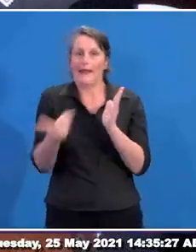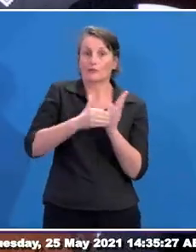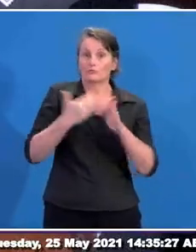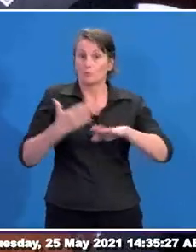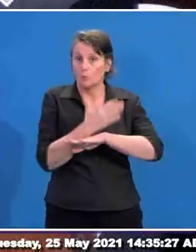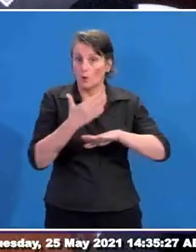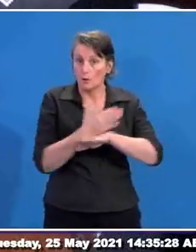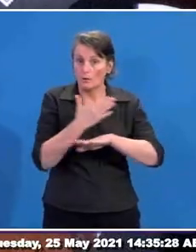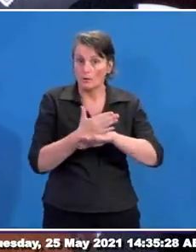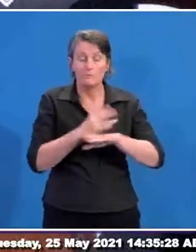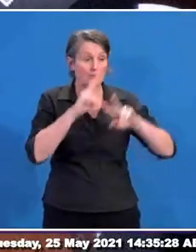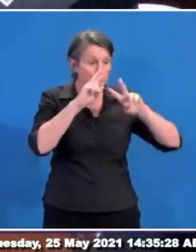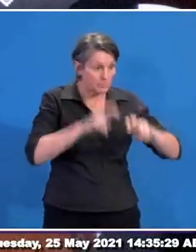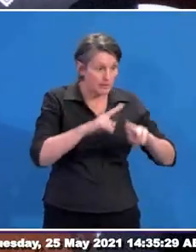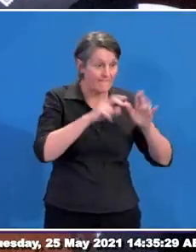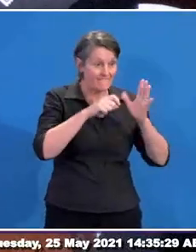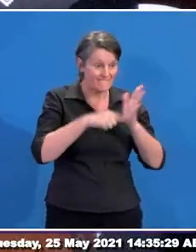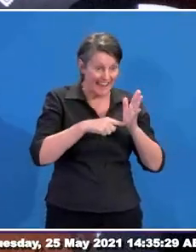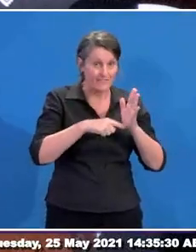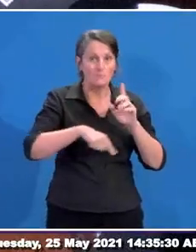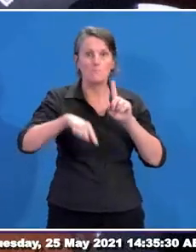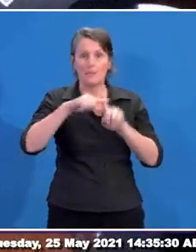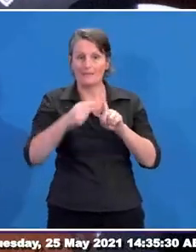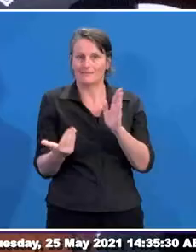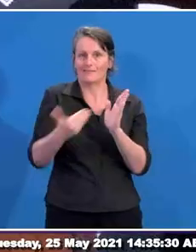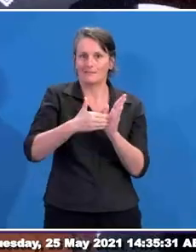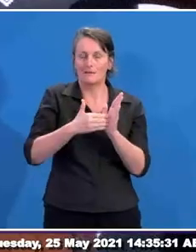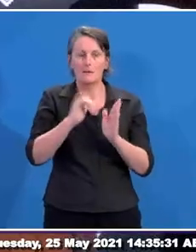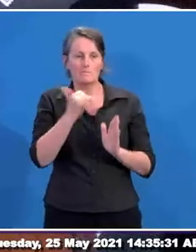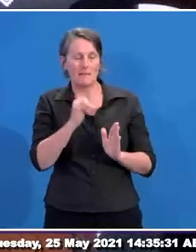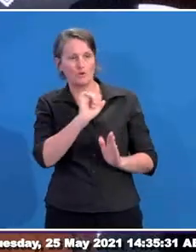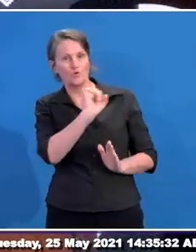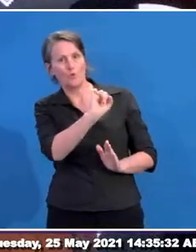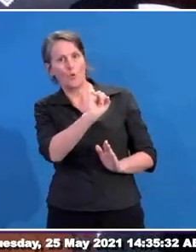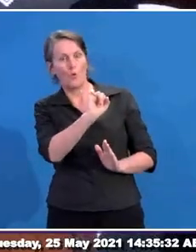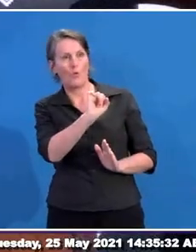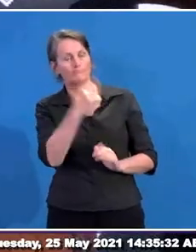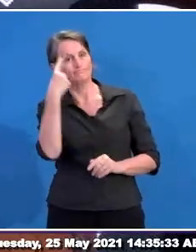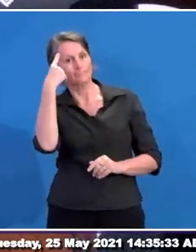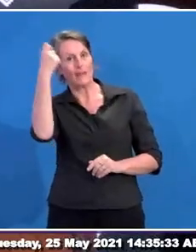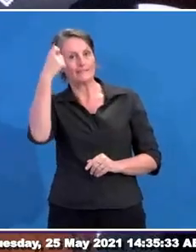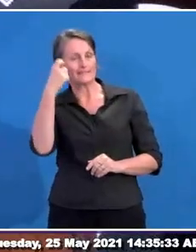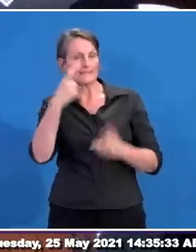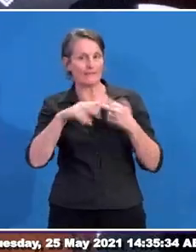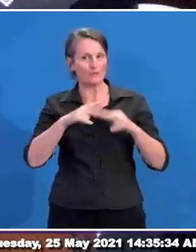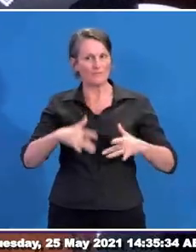might be asked to also express a view on whether there's a breach and also